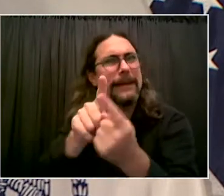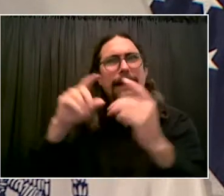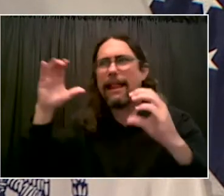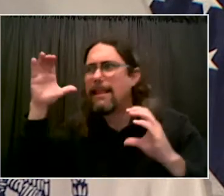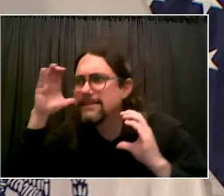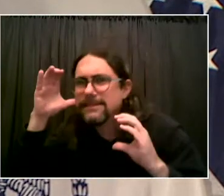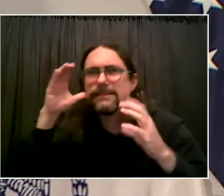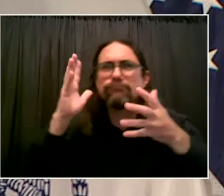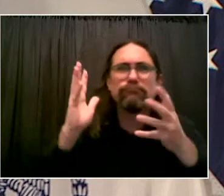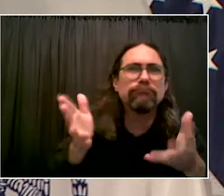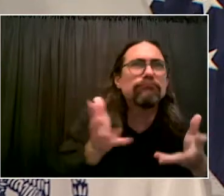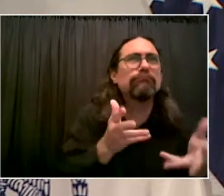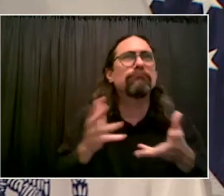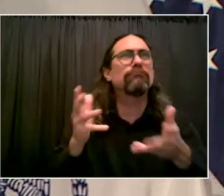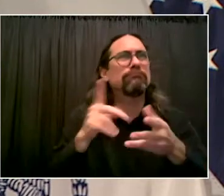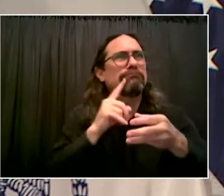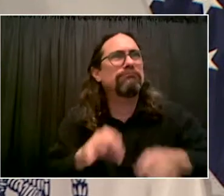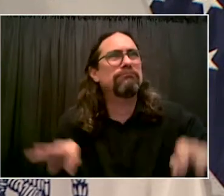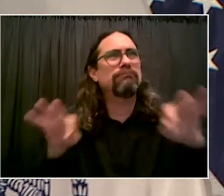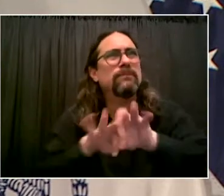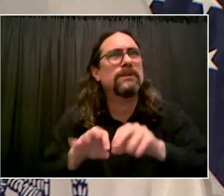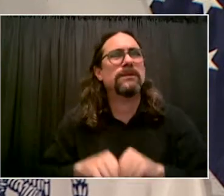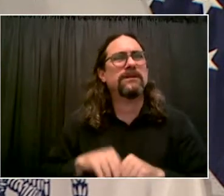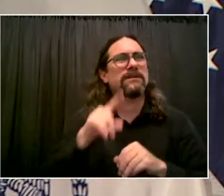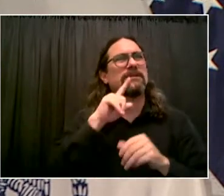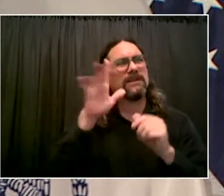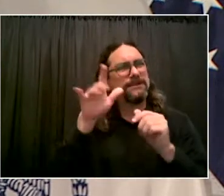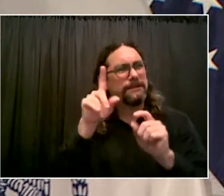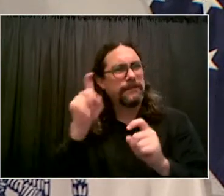DOING EVERYTHING CAN EVEN DOUBLE. IN THE MEANTIME WHAT WE ARE OIDNG IS MO VE RESOURCES TO